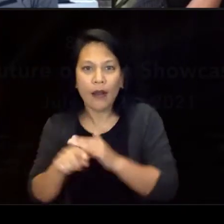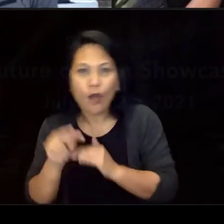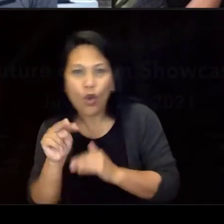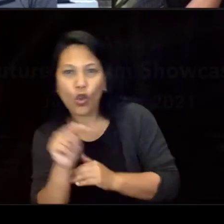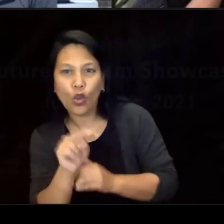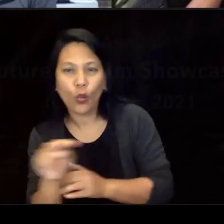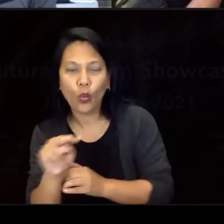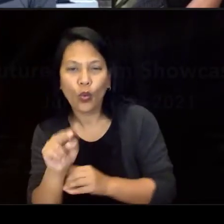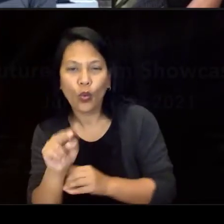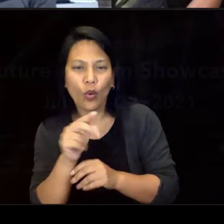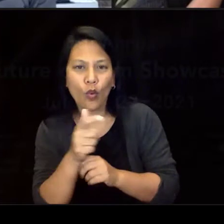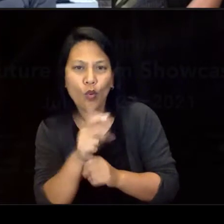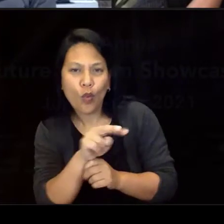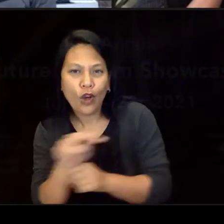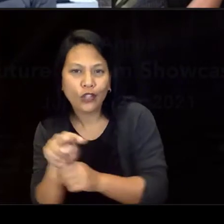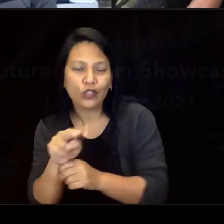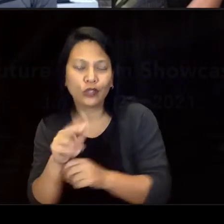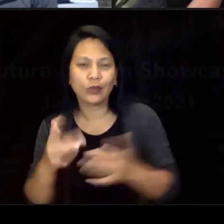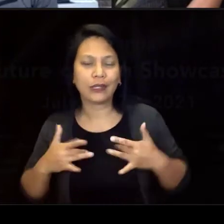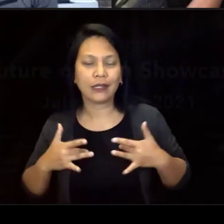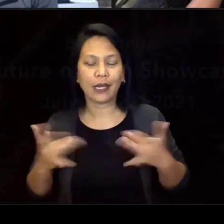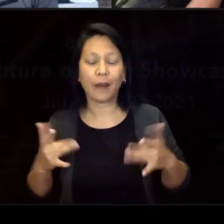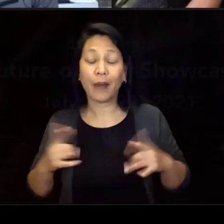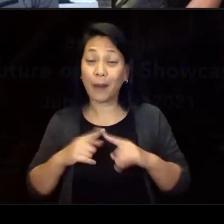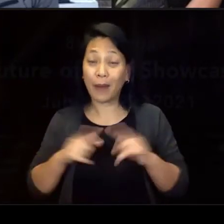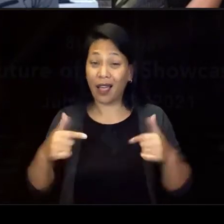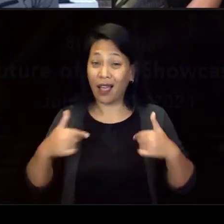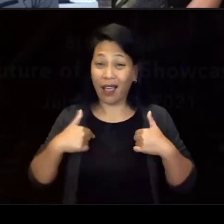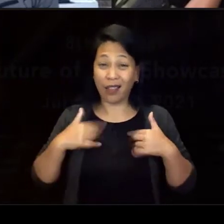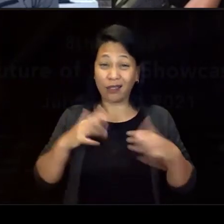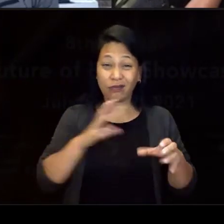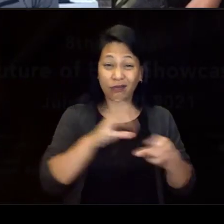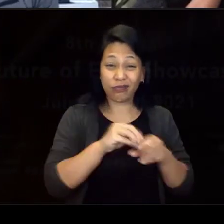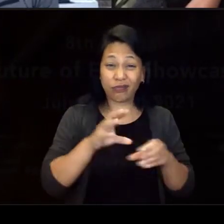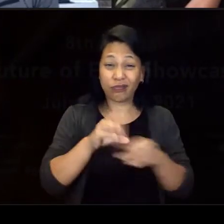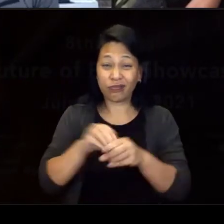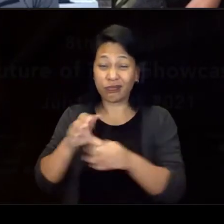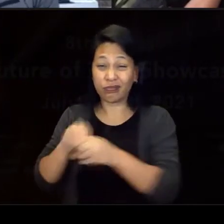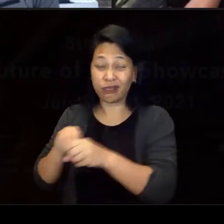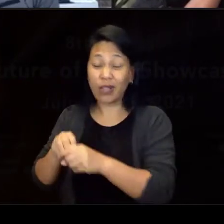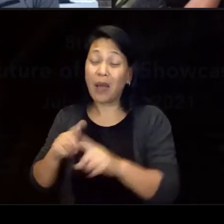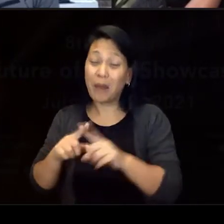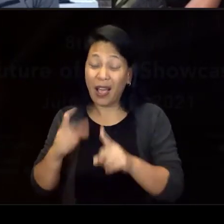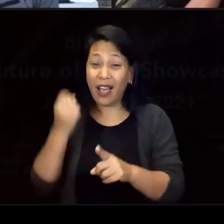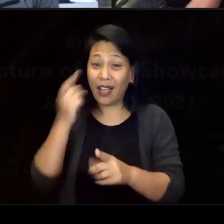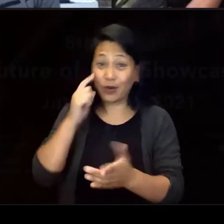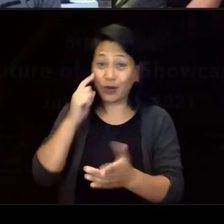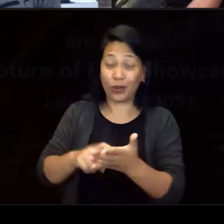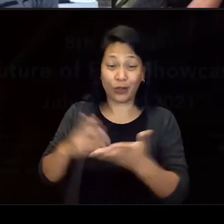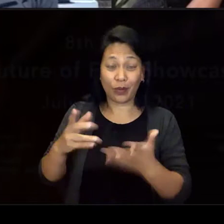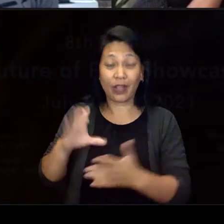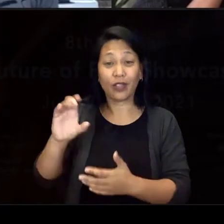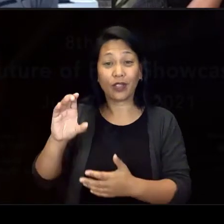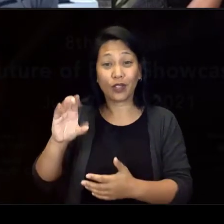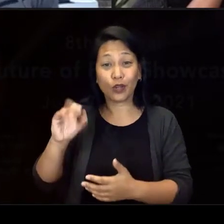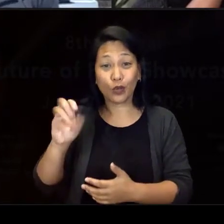And I think having worked on so many sets, a lot of crew are uncomfortable watching intimate scenes and